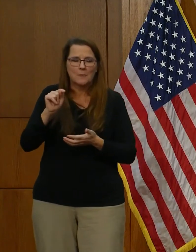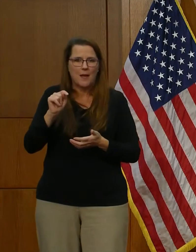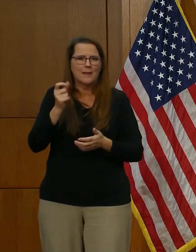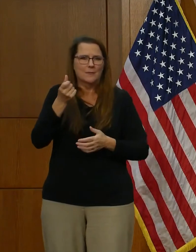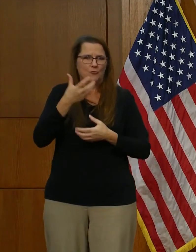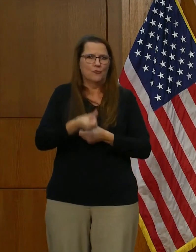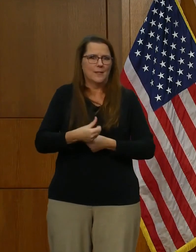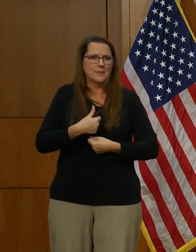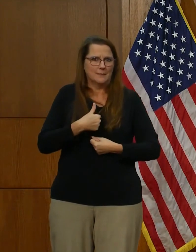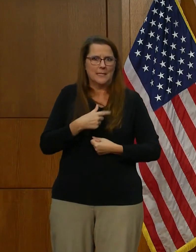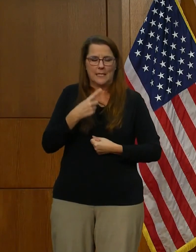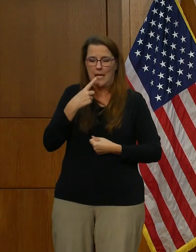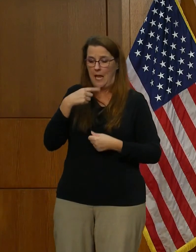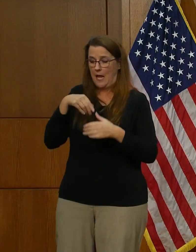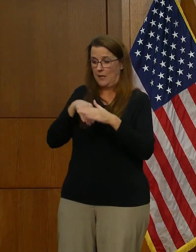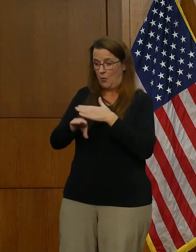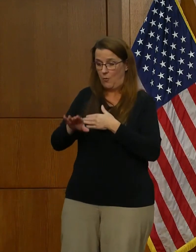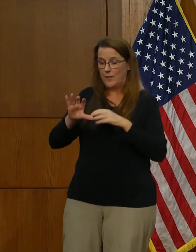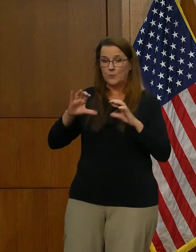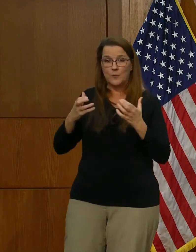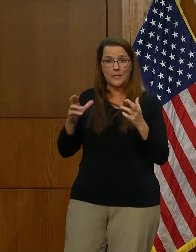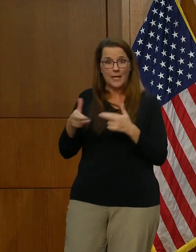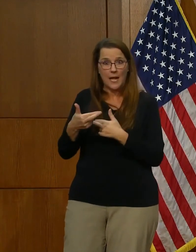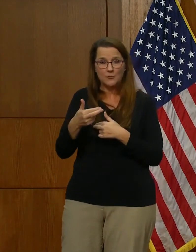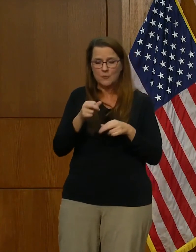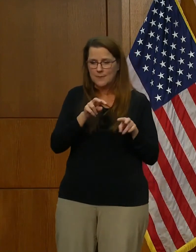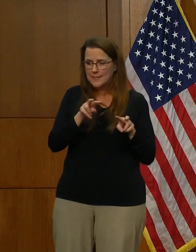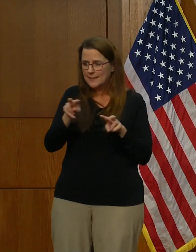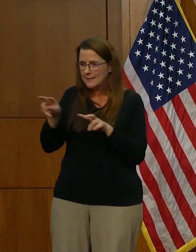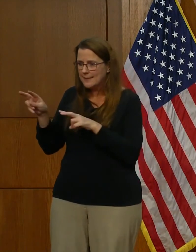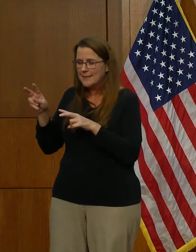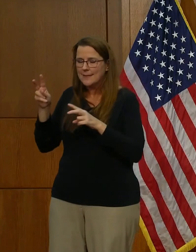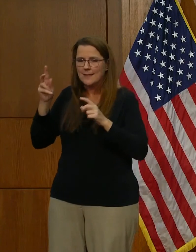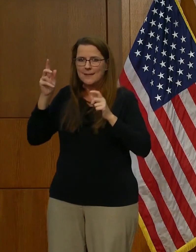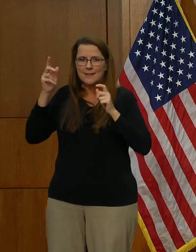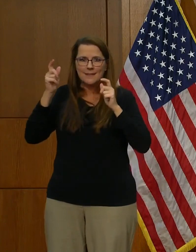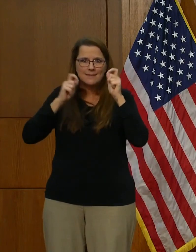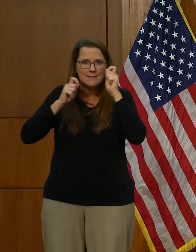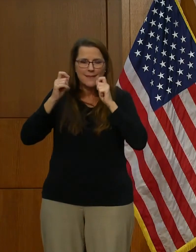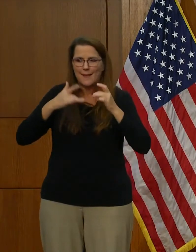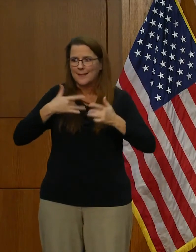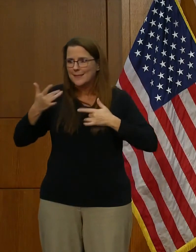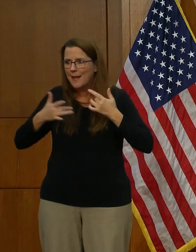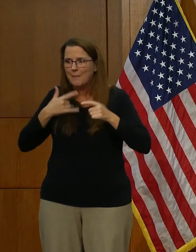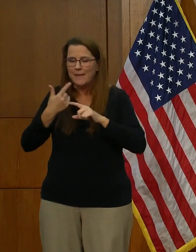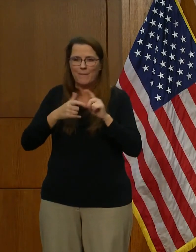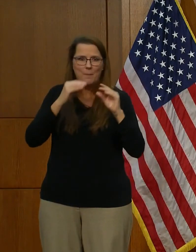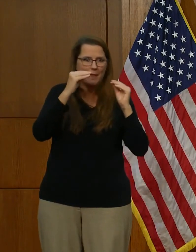CAN'T GO AND VISIT OUR SCHOOLS, BUT JUST TAKE MY WORD. WHEN I